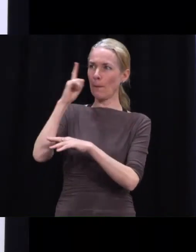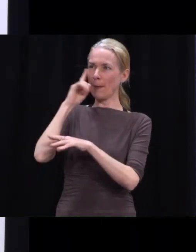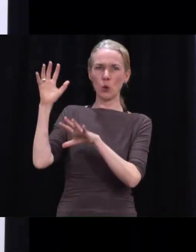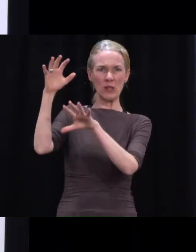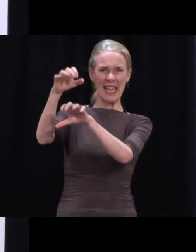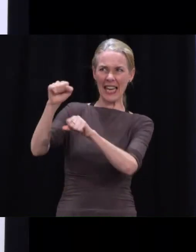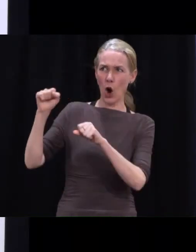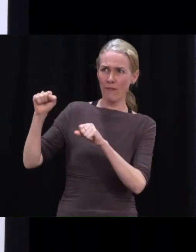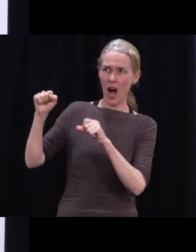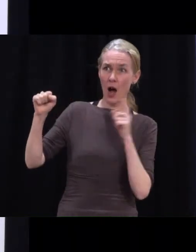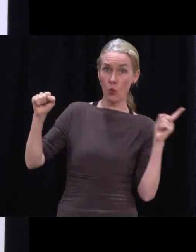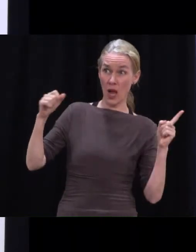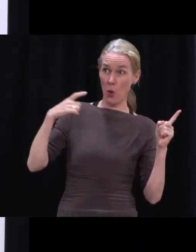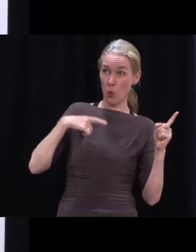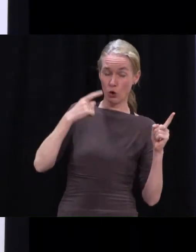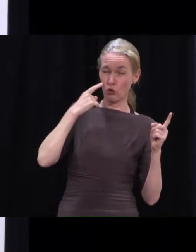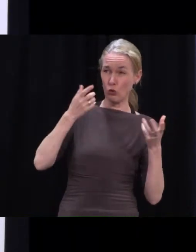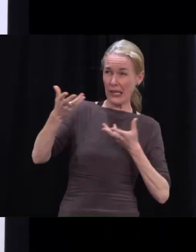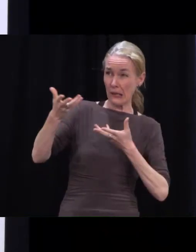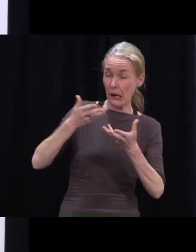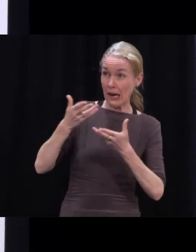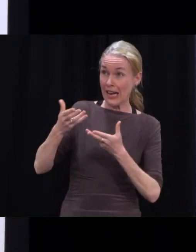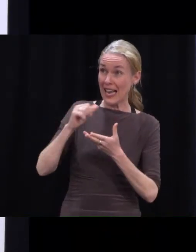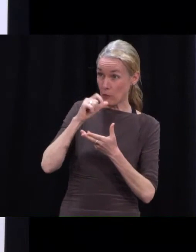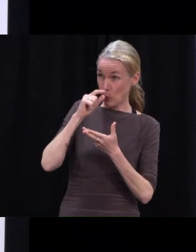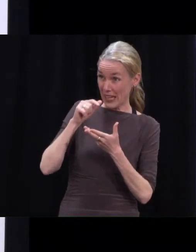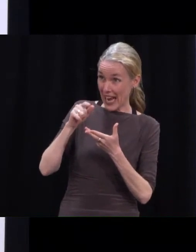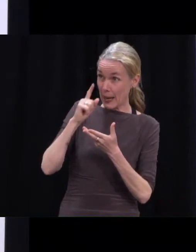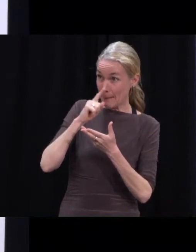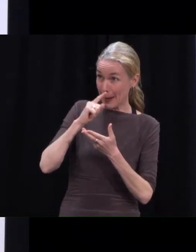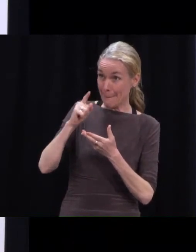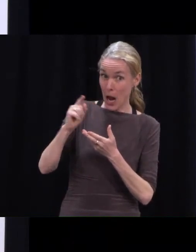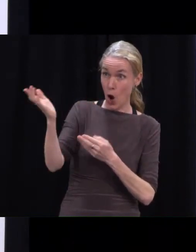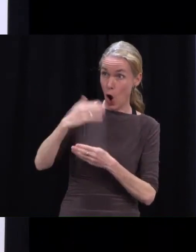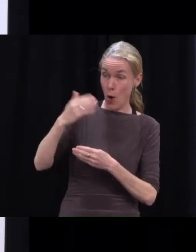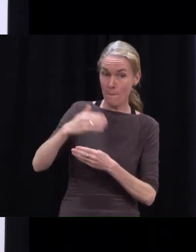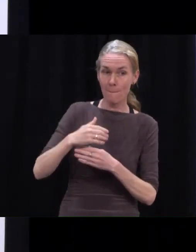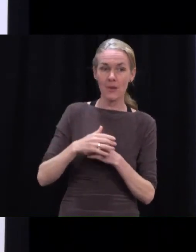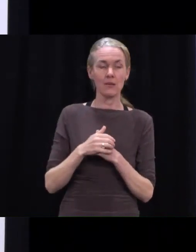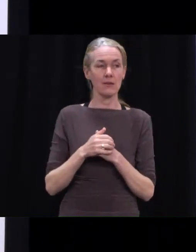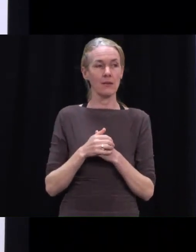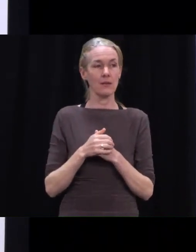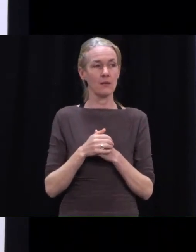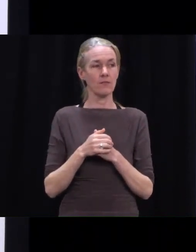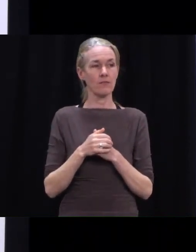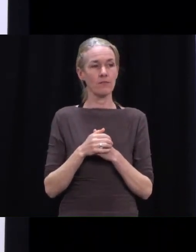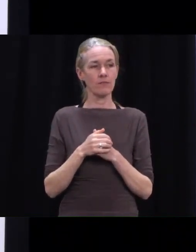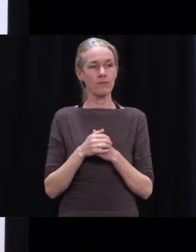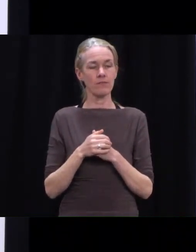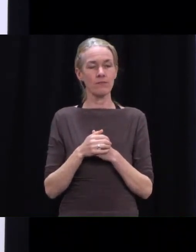see whether jointly the international community is able